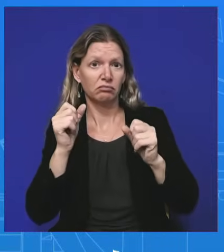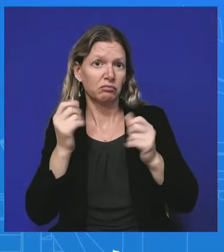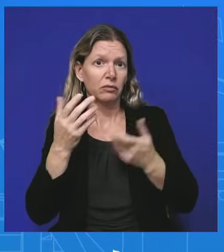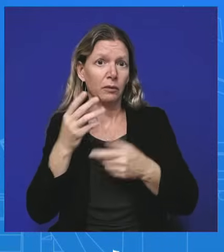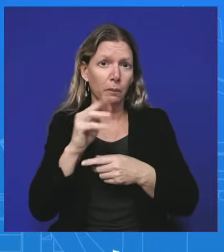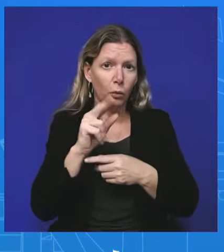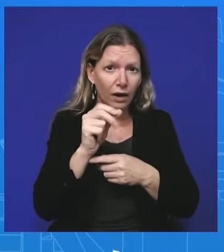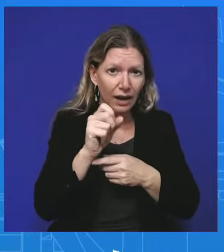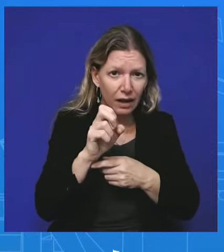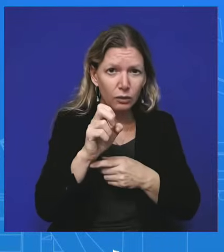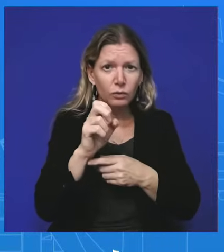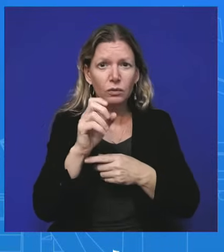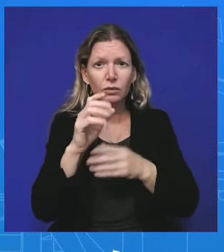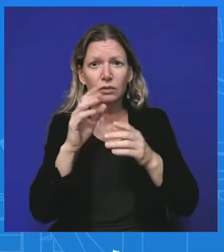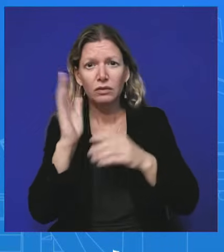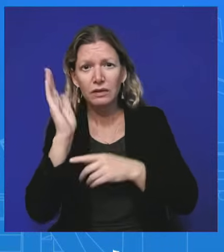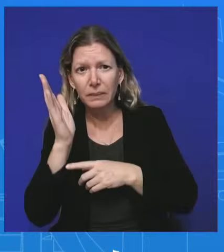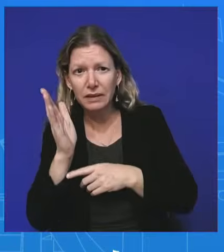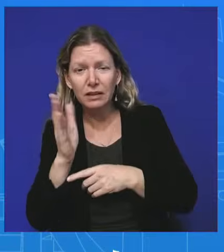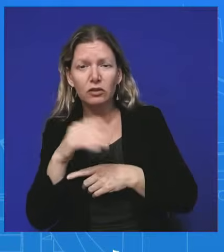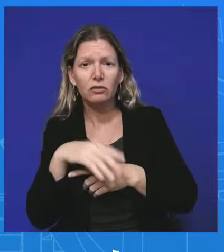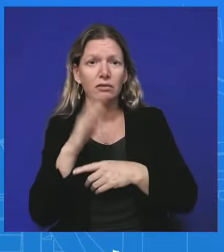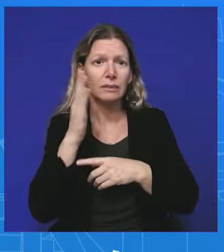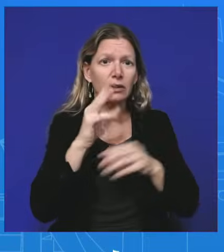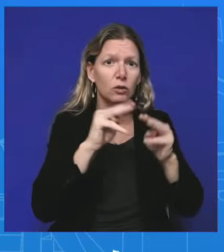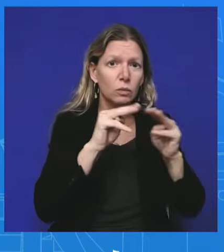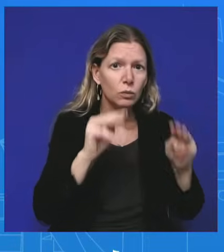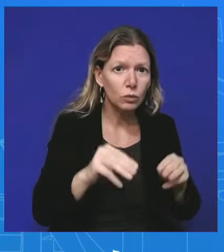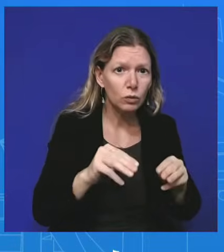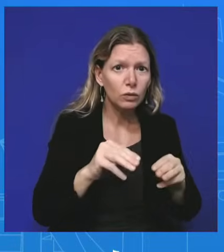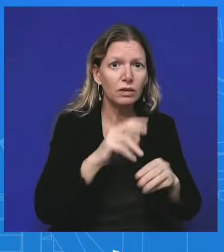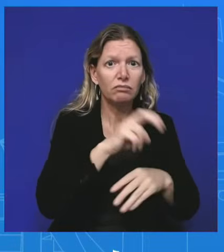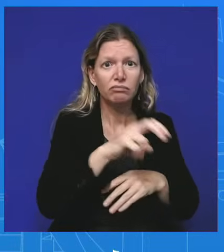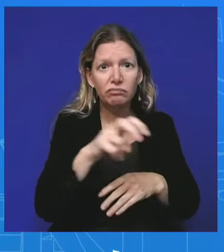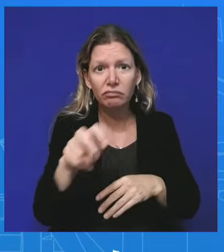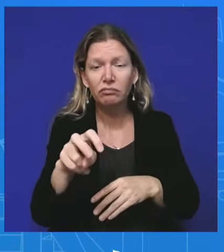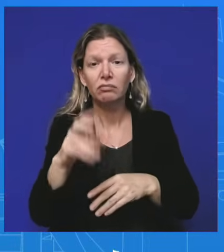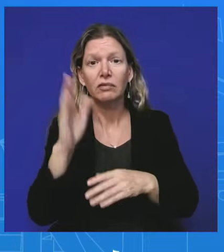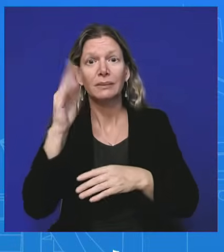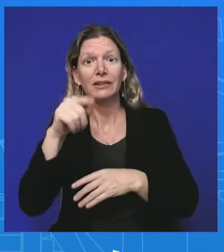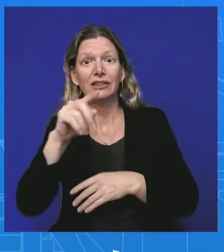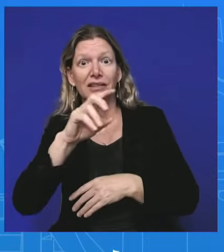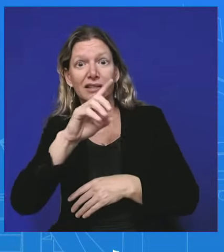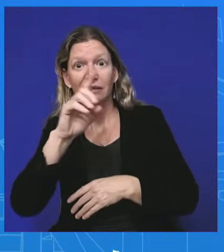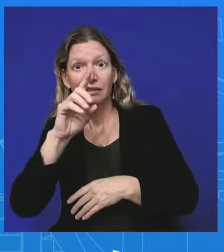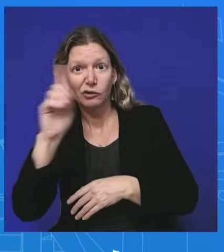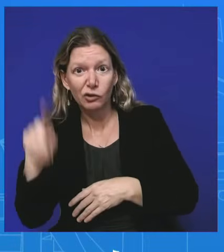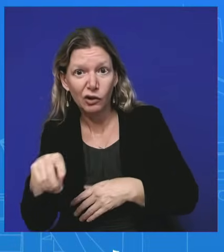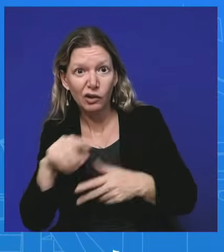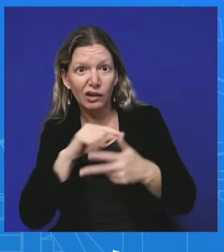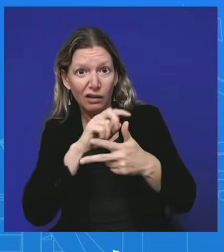I -- I wonder if you can give any, you know, sense of whether that information flows both ways.